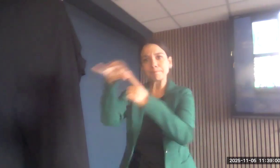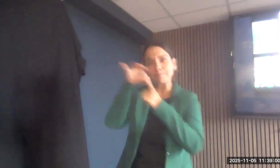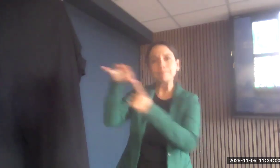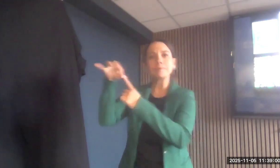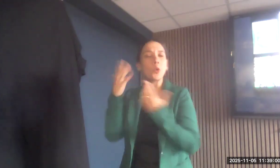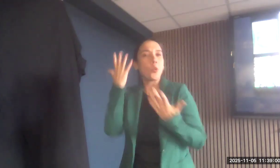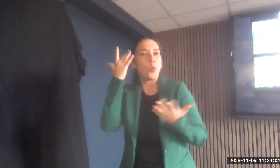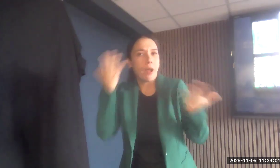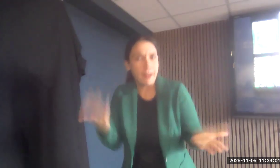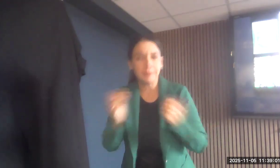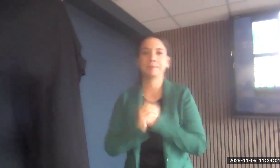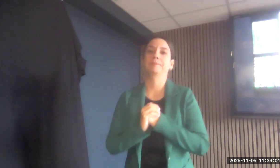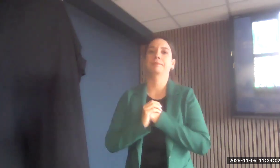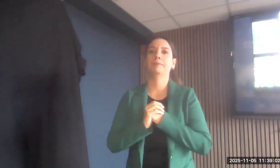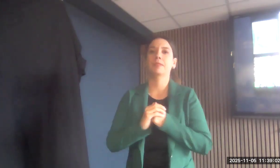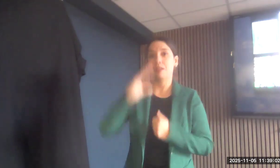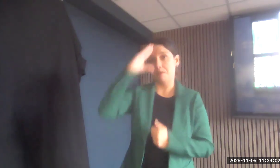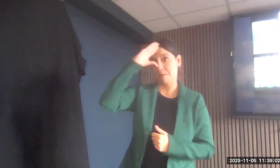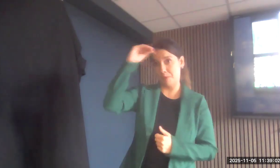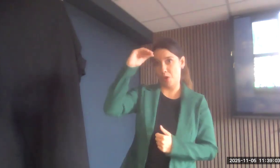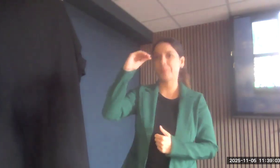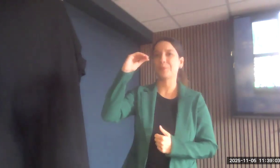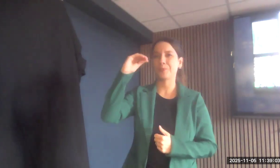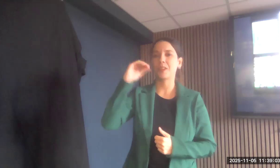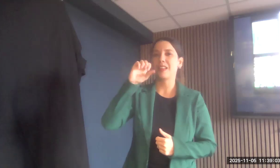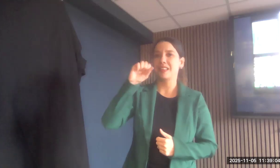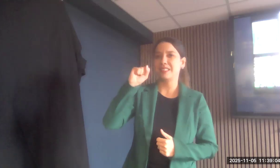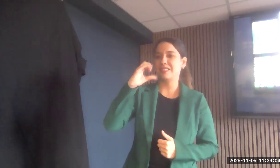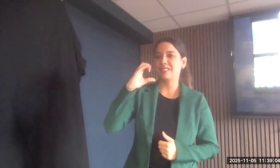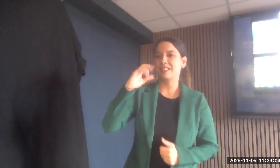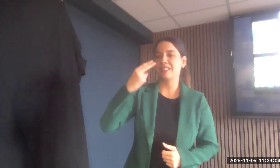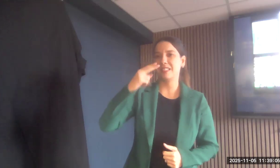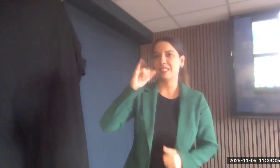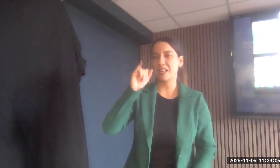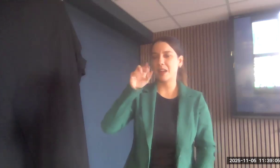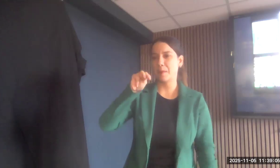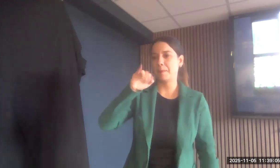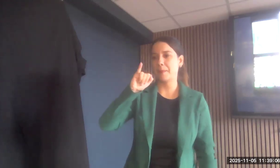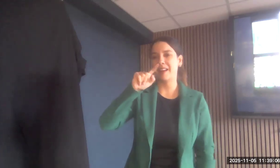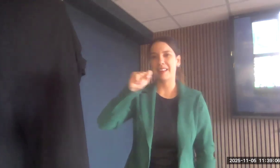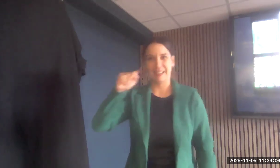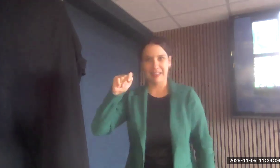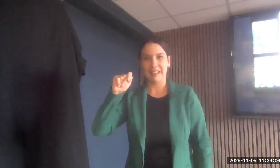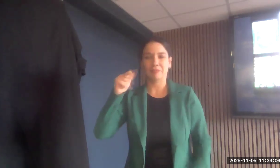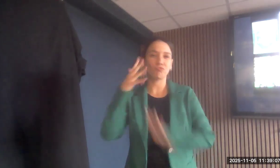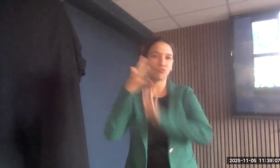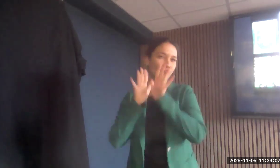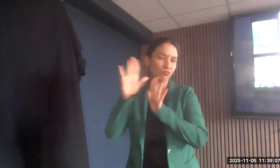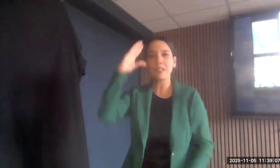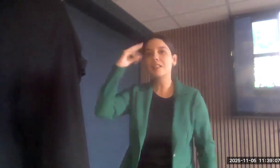And again, this is also important, because there are different methods and different individuals.